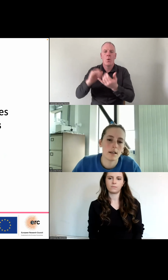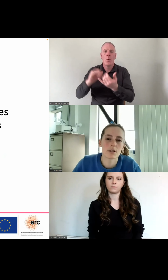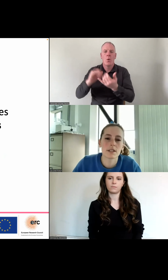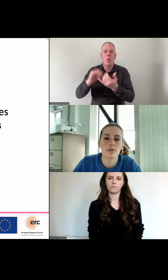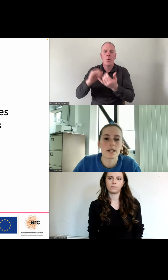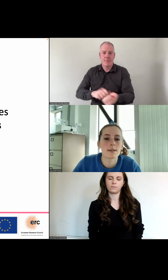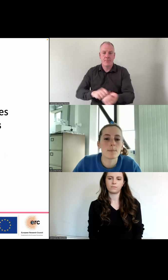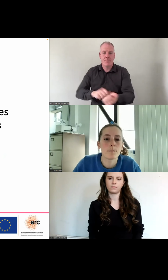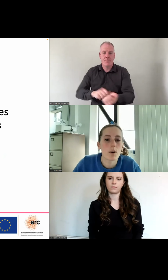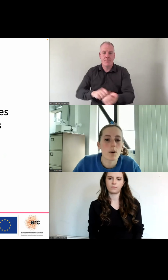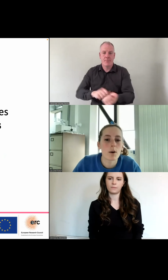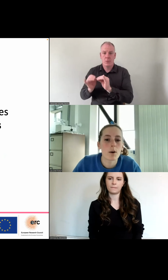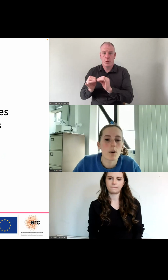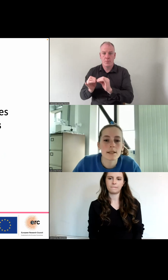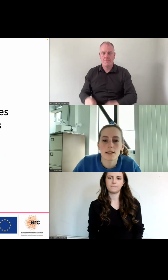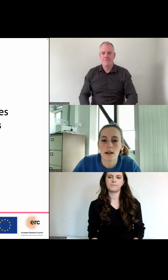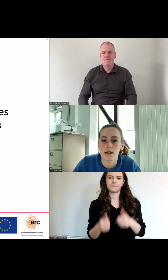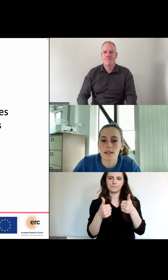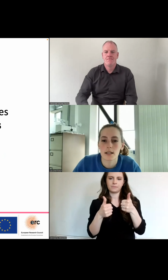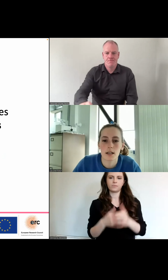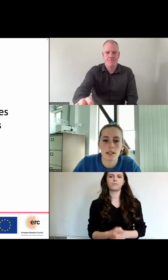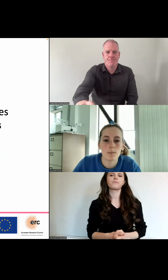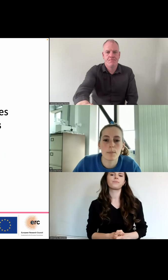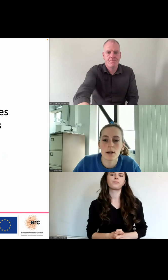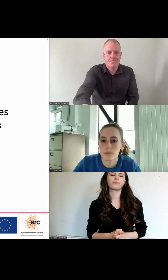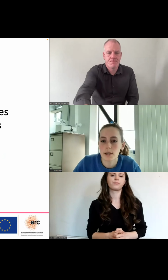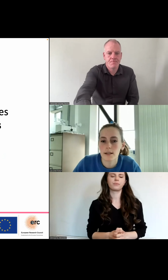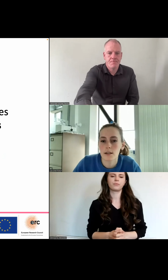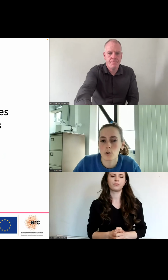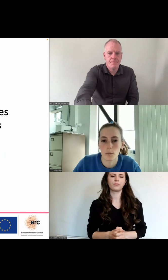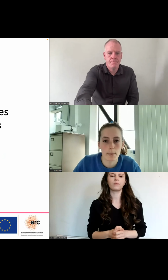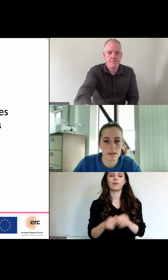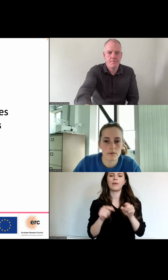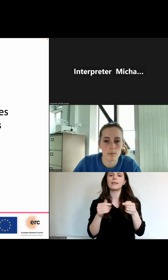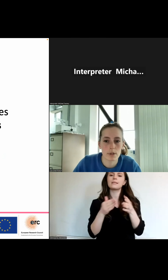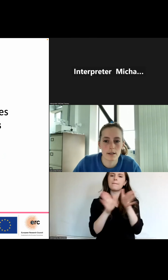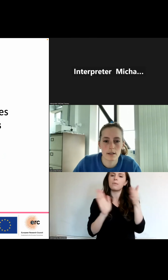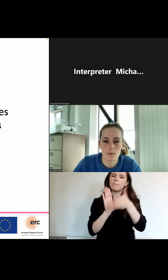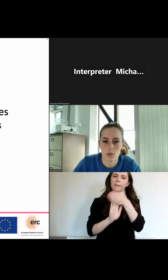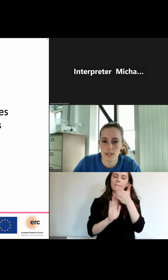Here it defines public buildings as any building or part of a building